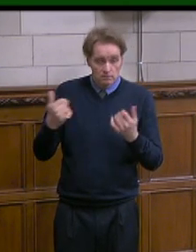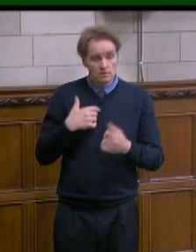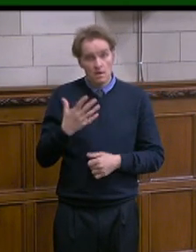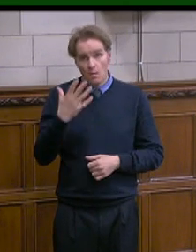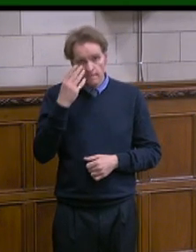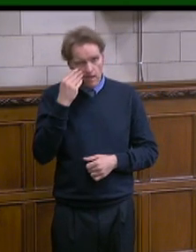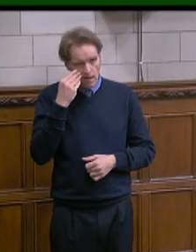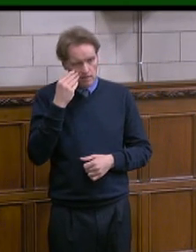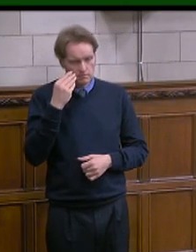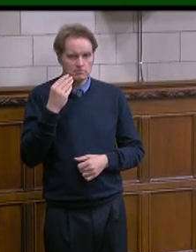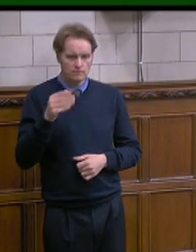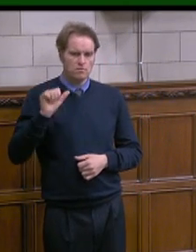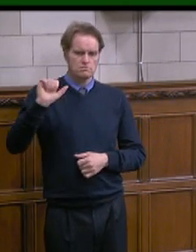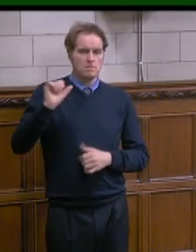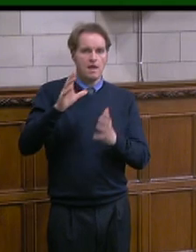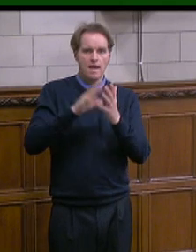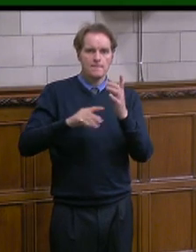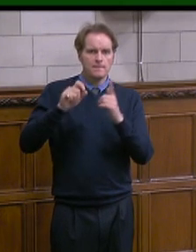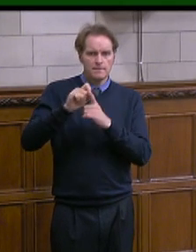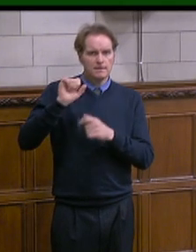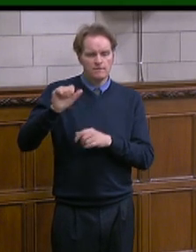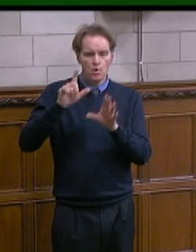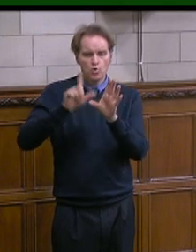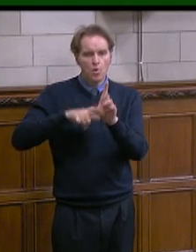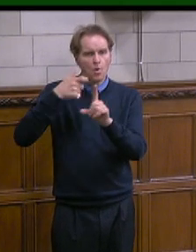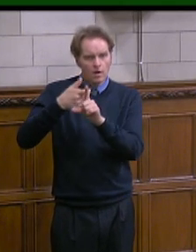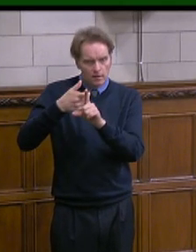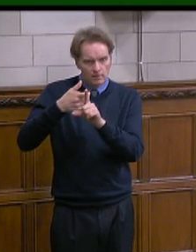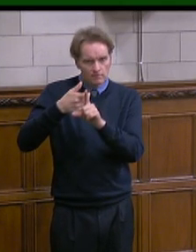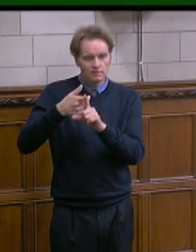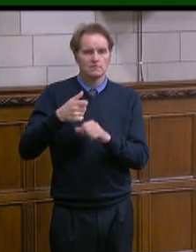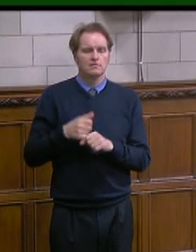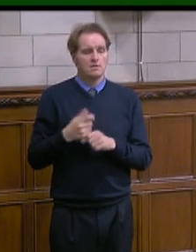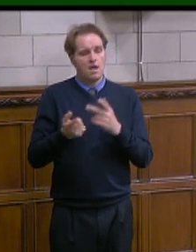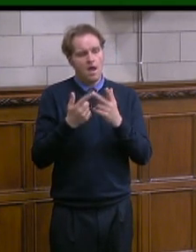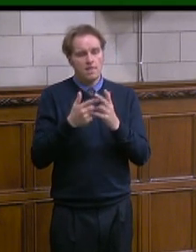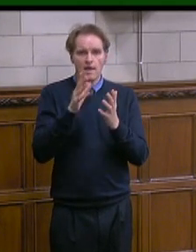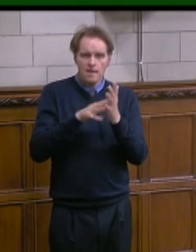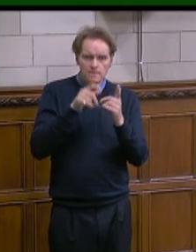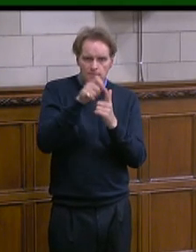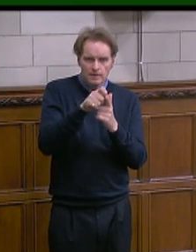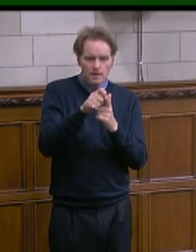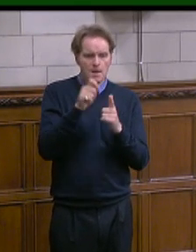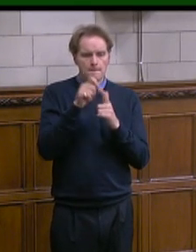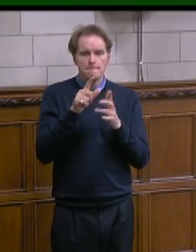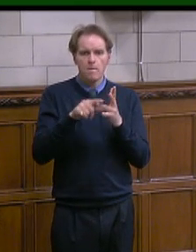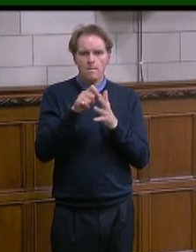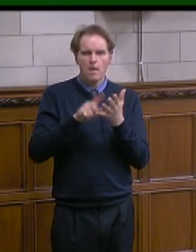Friends the Members for York Central (Rachael Maskell) and for Poplar and Limehouse (Jim